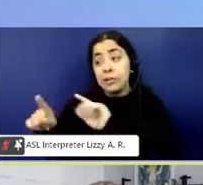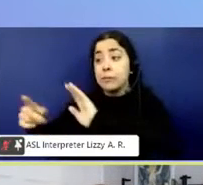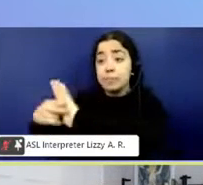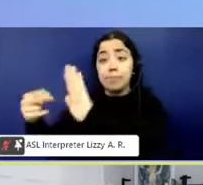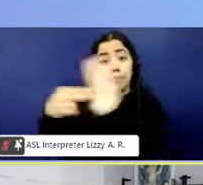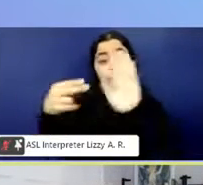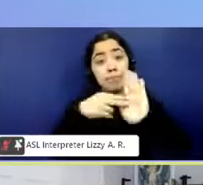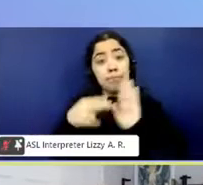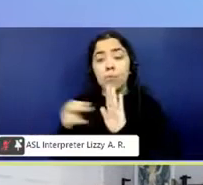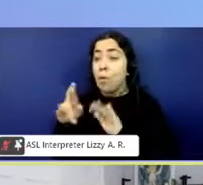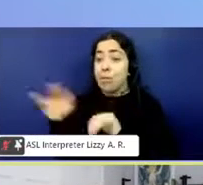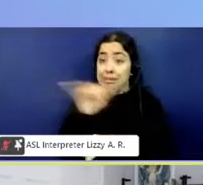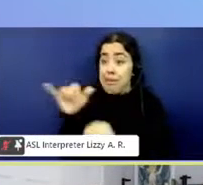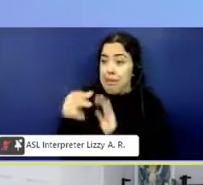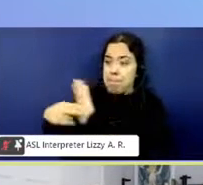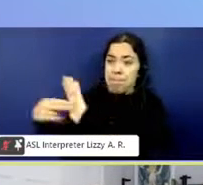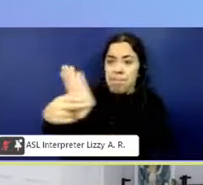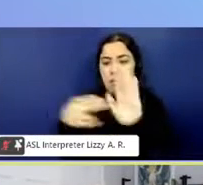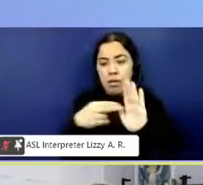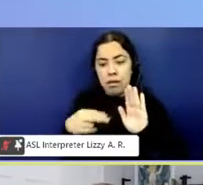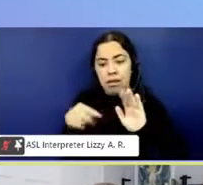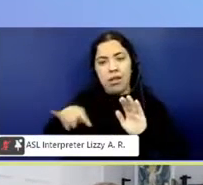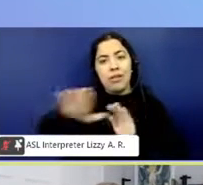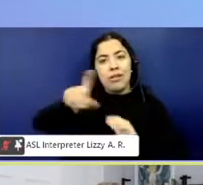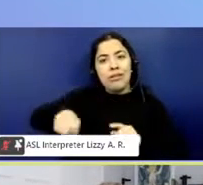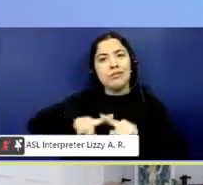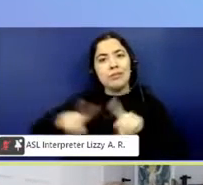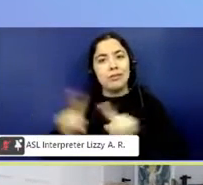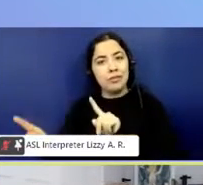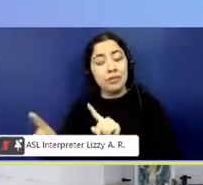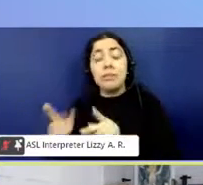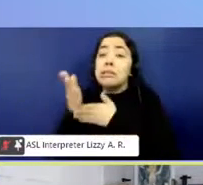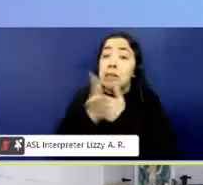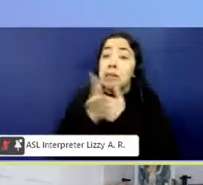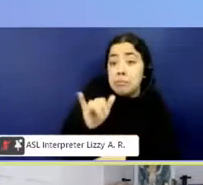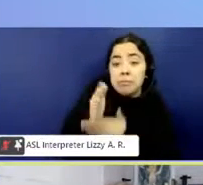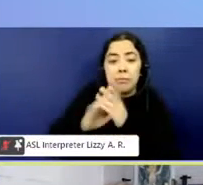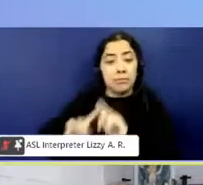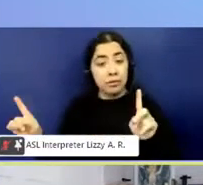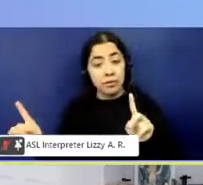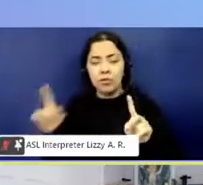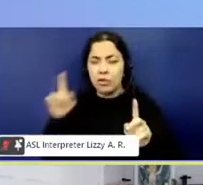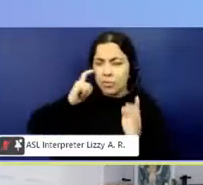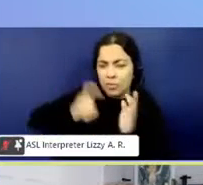with motivation helps us avoid pitfalls while also helping us identify overlapping needs